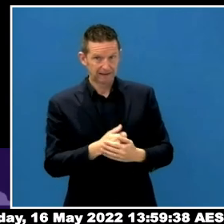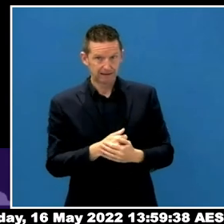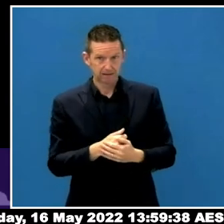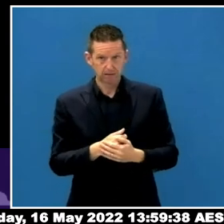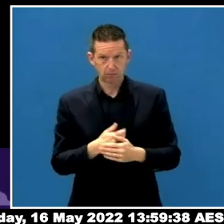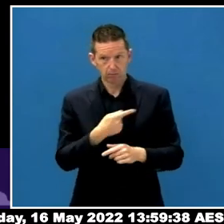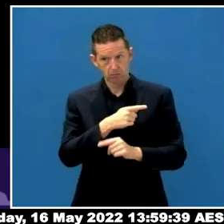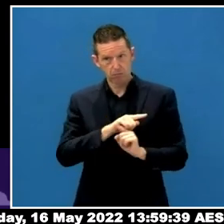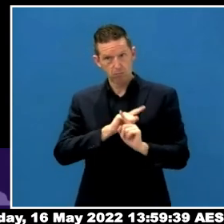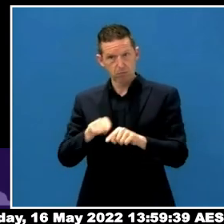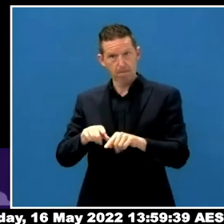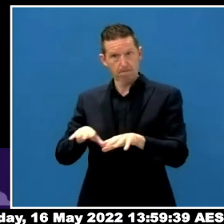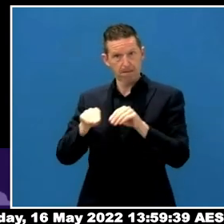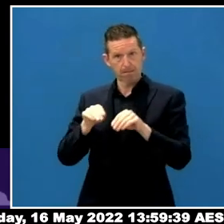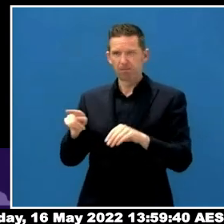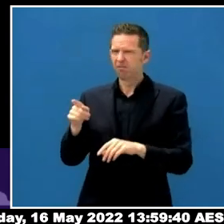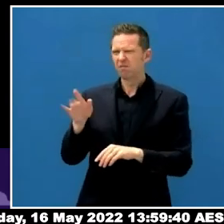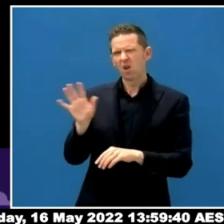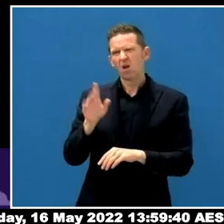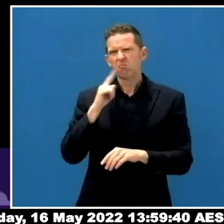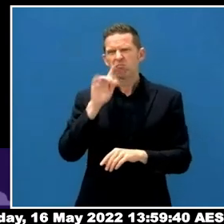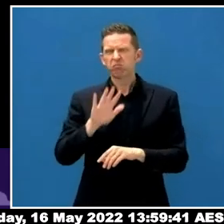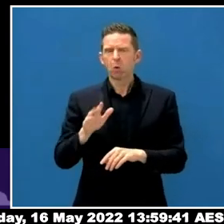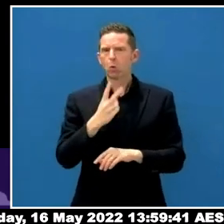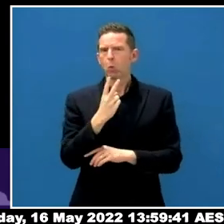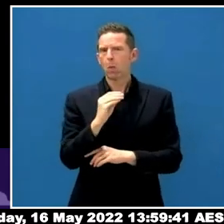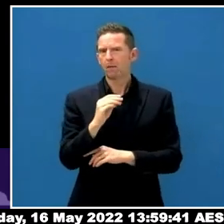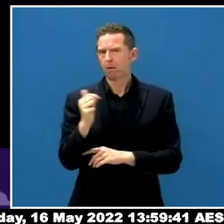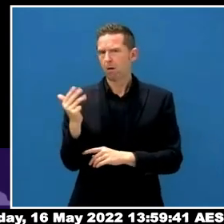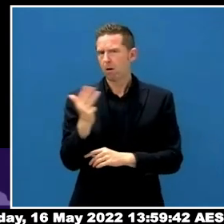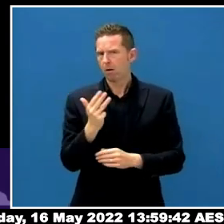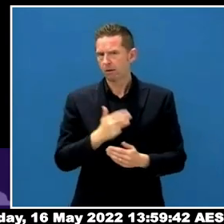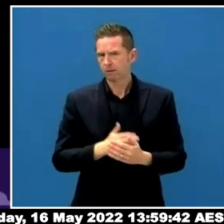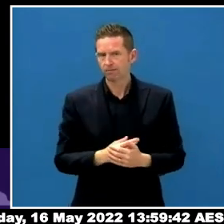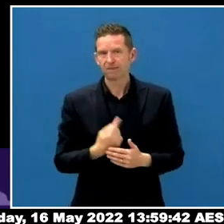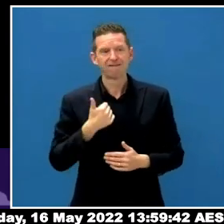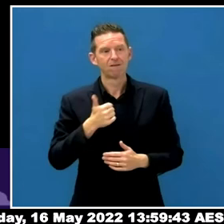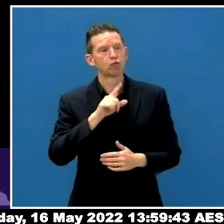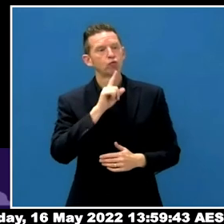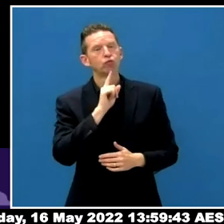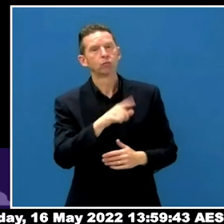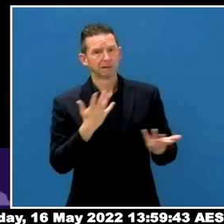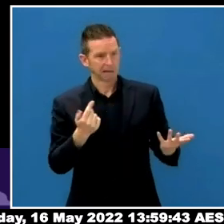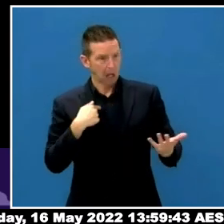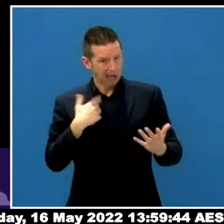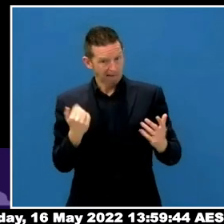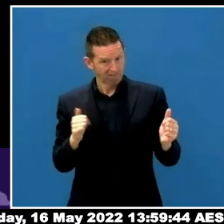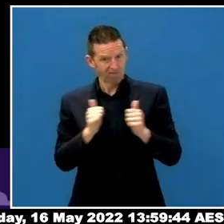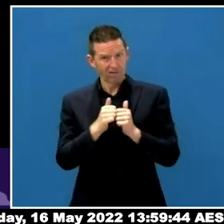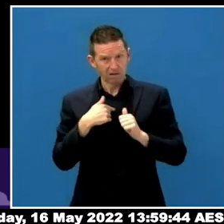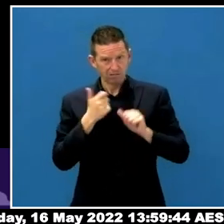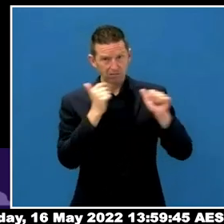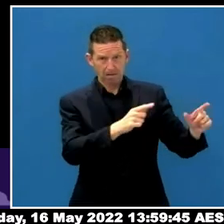Alright. LILLY: And I said to them, you know, I need to be in Parramatta in half an hour, it's half an hour's drive.